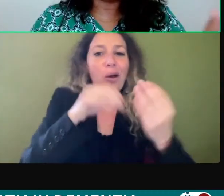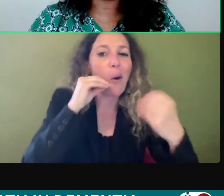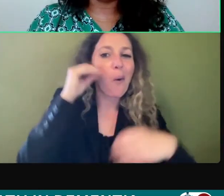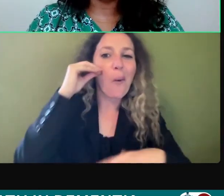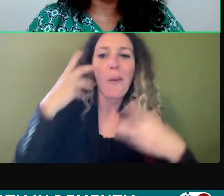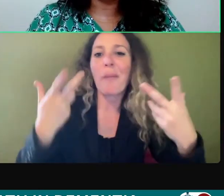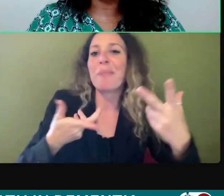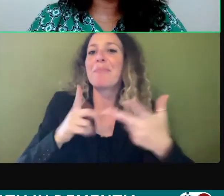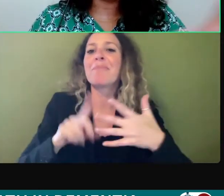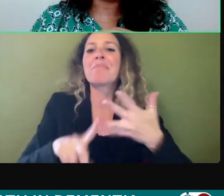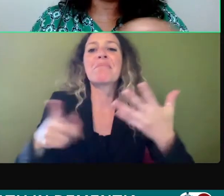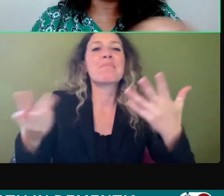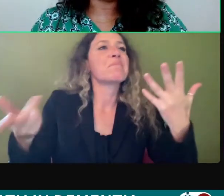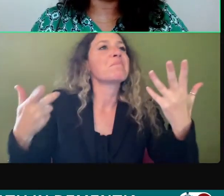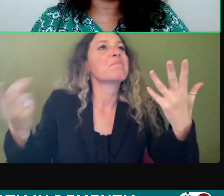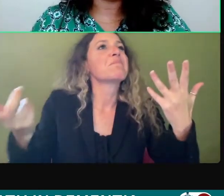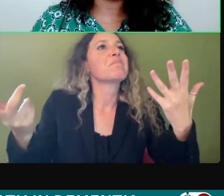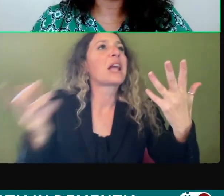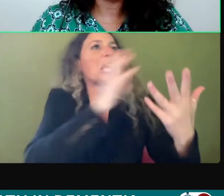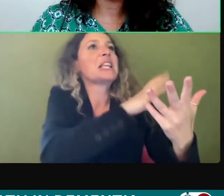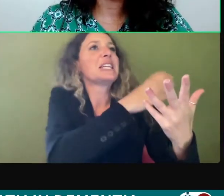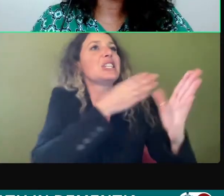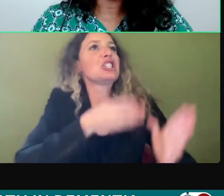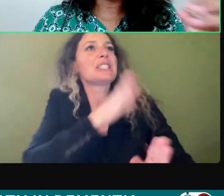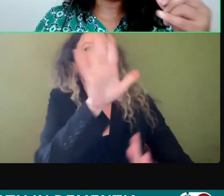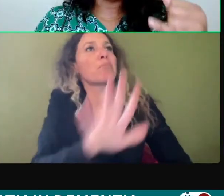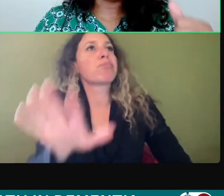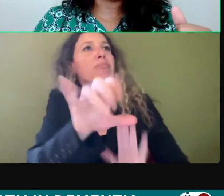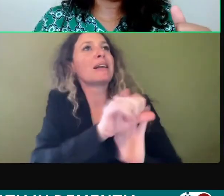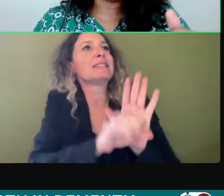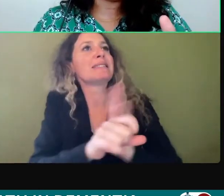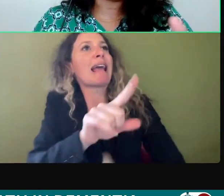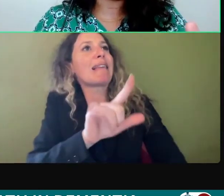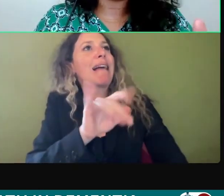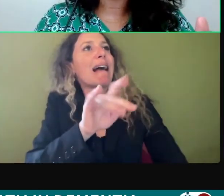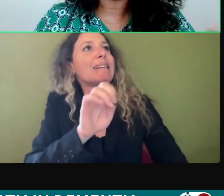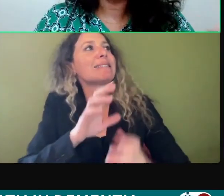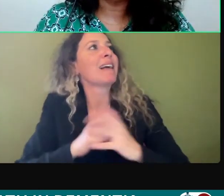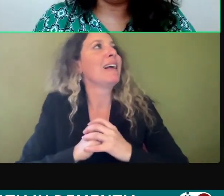the clinicians are, so even potentially across state lines, and being able to have telephone